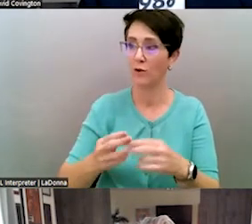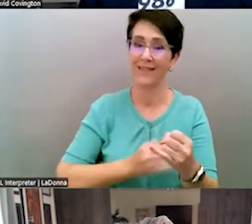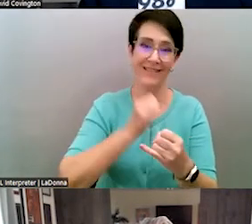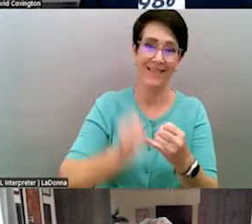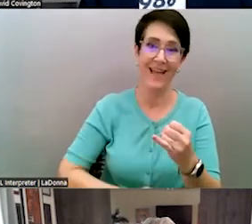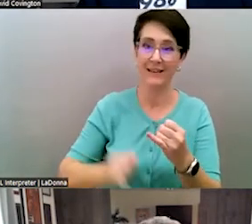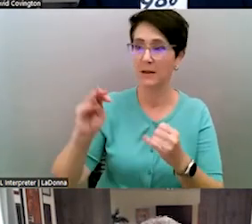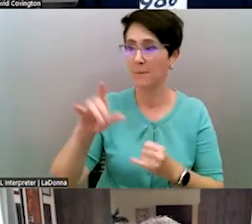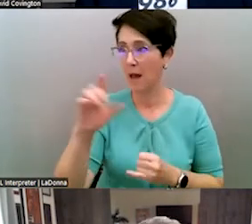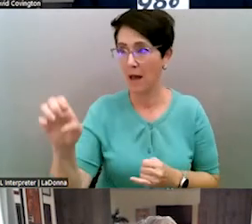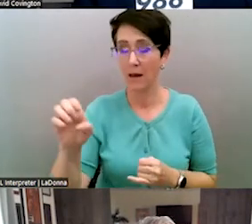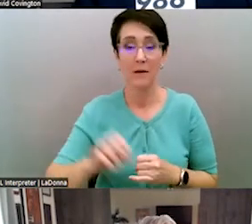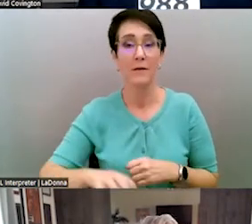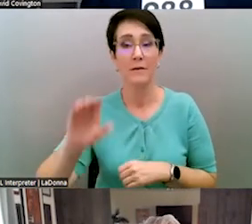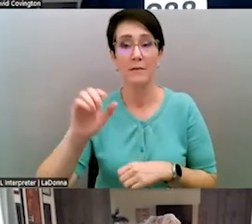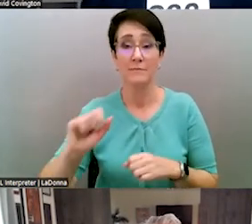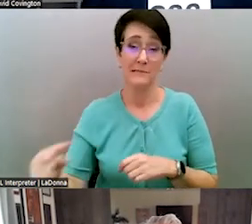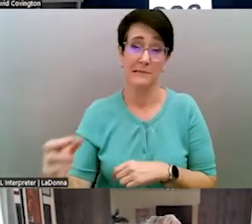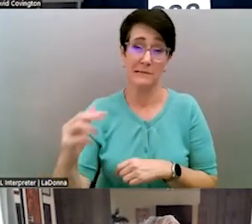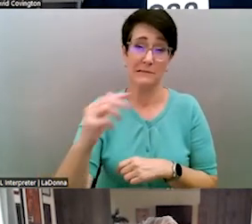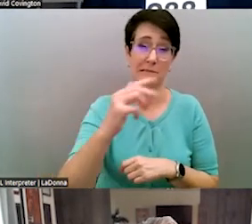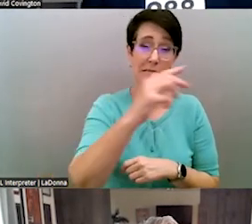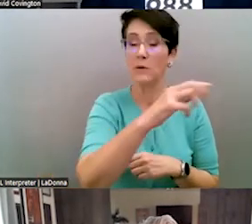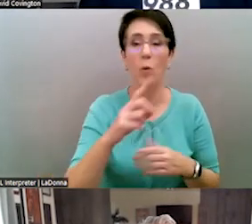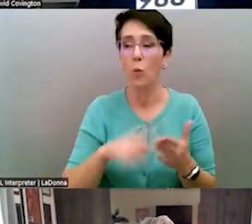BUT FOR US TO GET TO THE SUMMIT, GREG, WHAT DOES THAT LOOK LIKE FOR SOME ONE WHO IS,